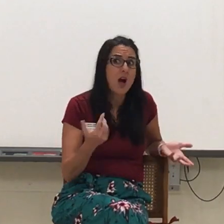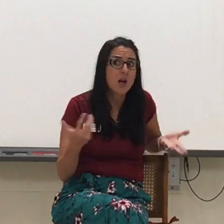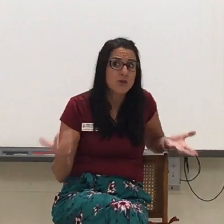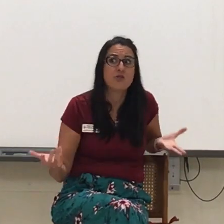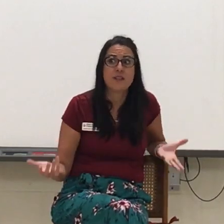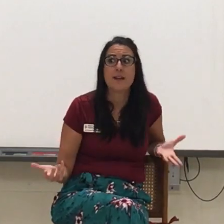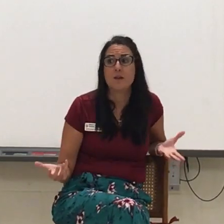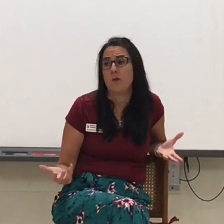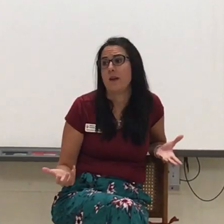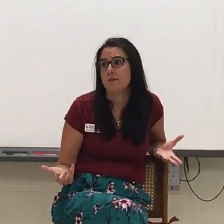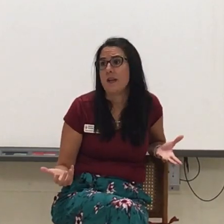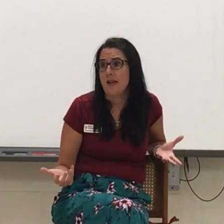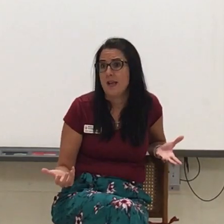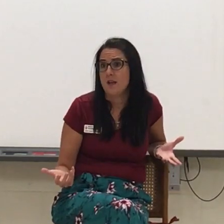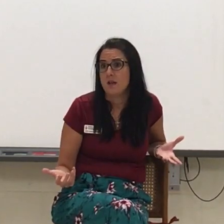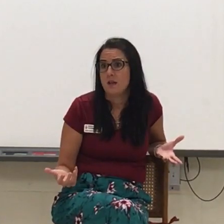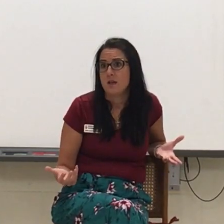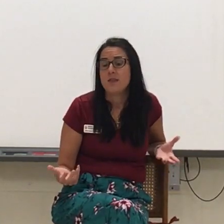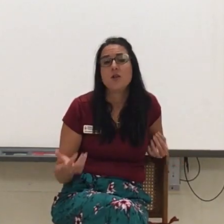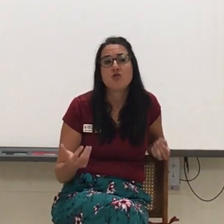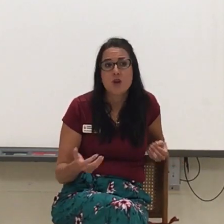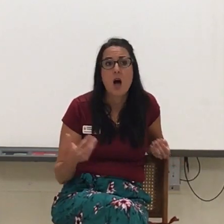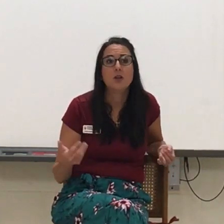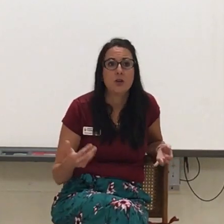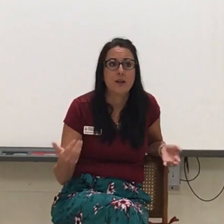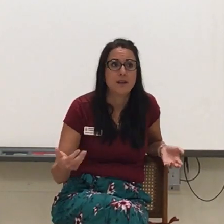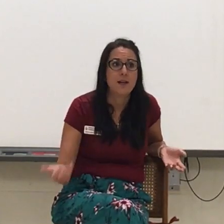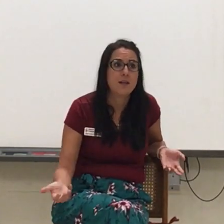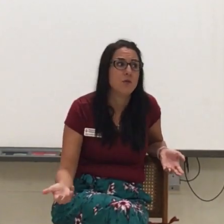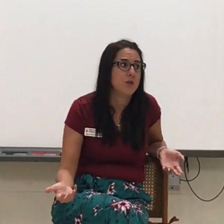not understanding what I'm saying then you're not learning the language